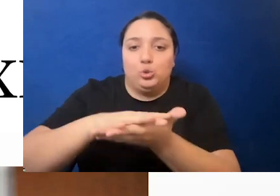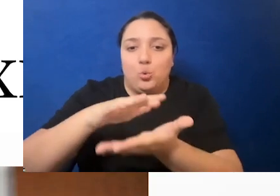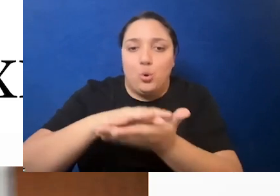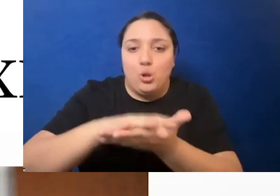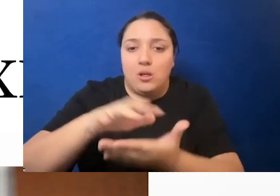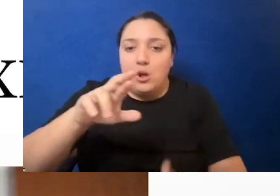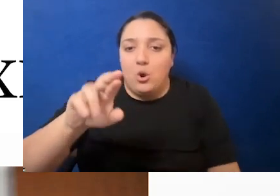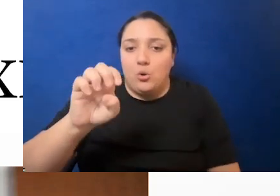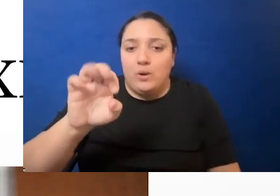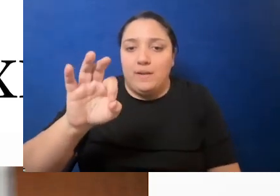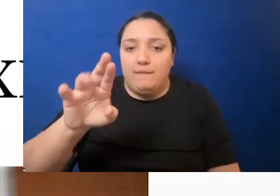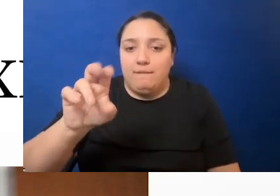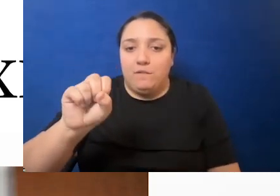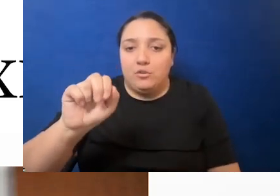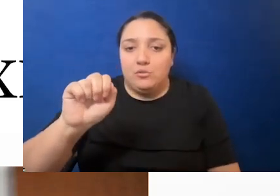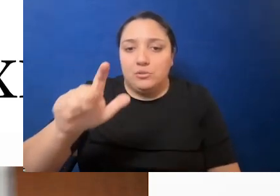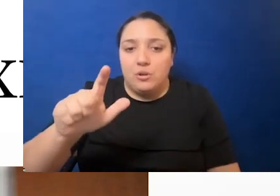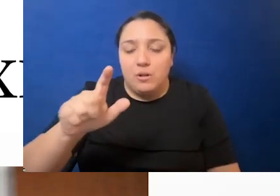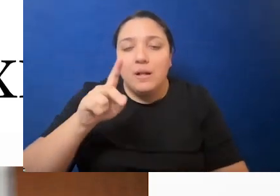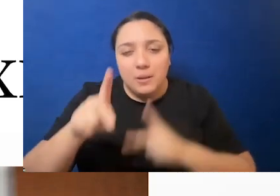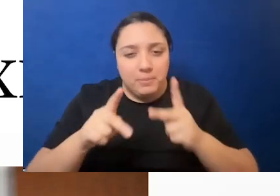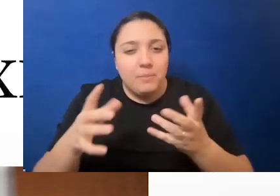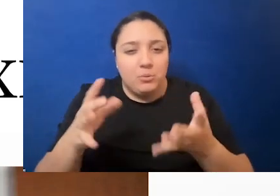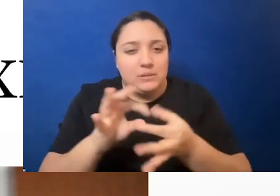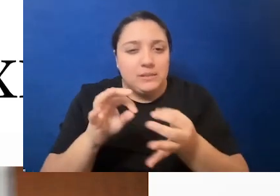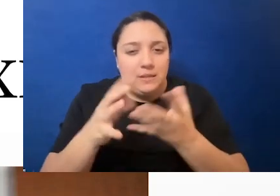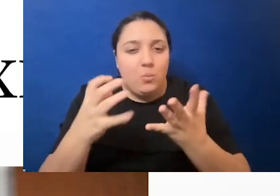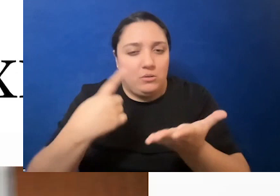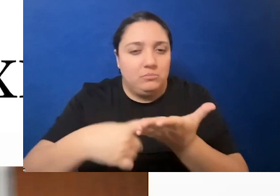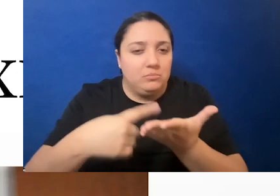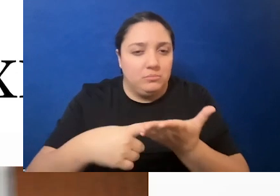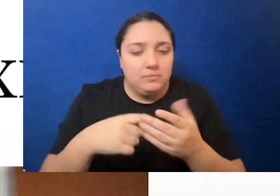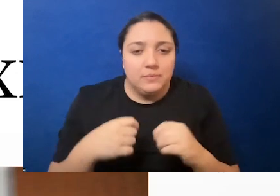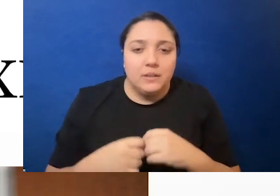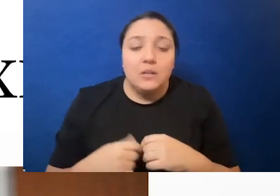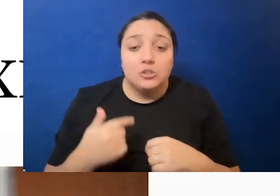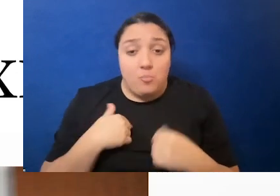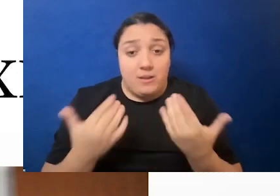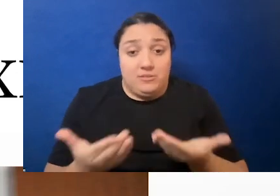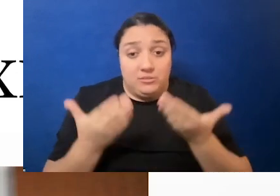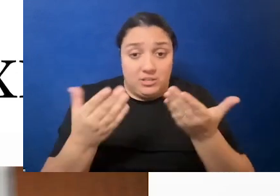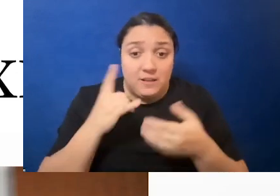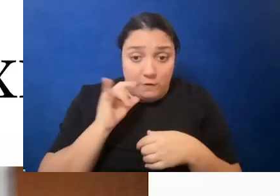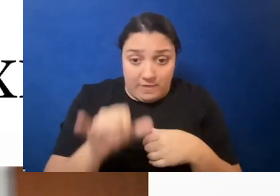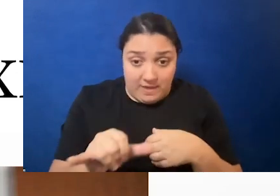PEOPLE SUGGESTED THEY WANTED TO HEAR ABOUT. SO MY SUGGESTIONS FOR THAT A LOT